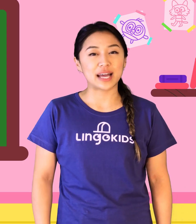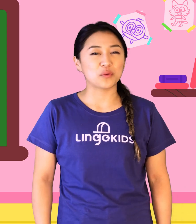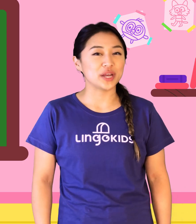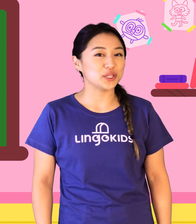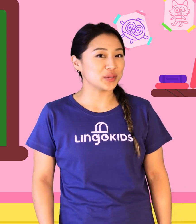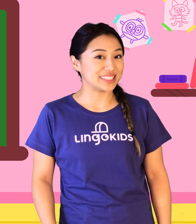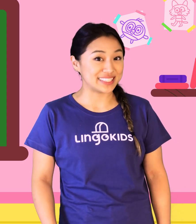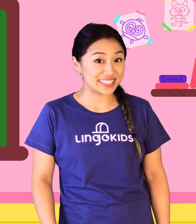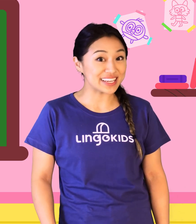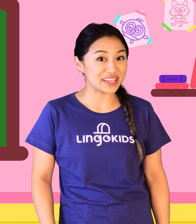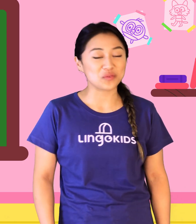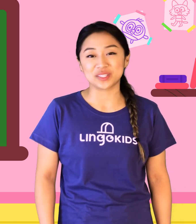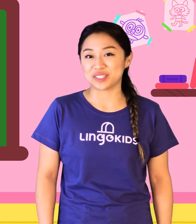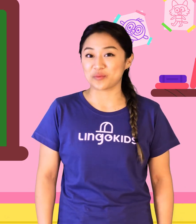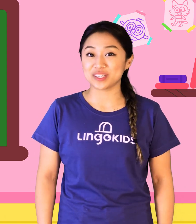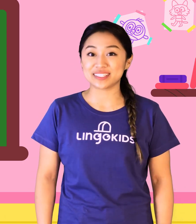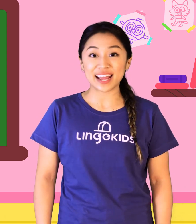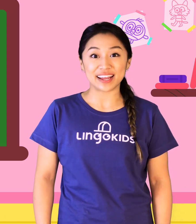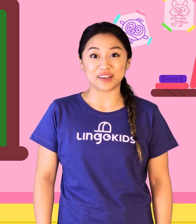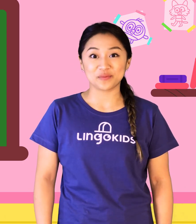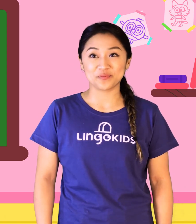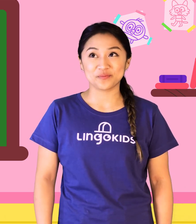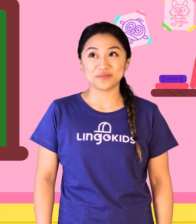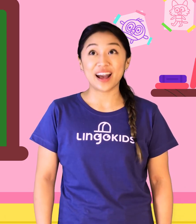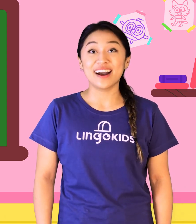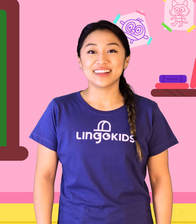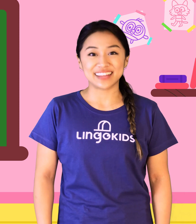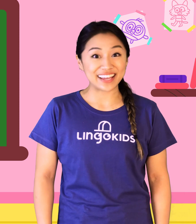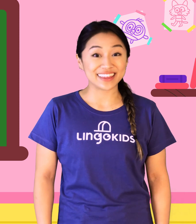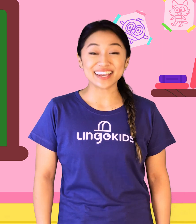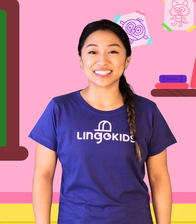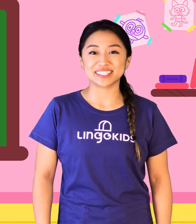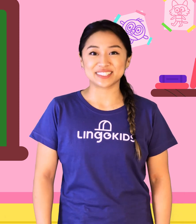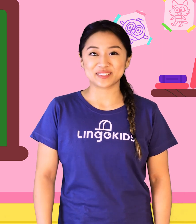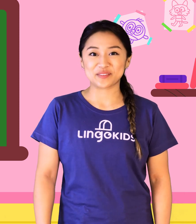That way you can see what someone is saying. Like this.